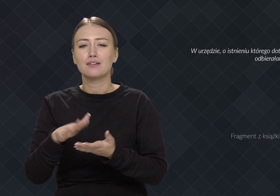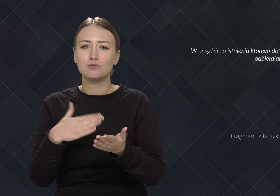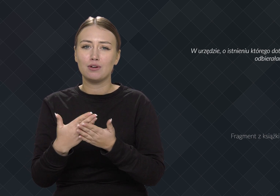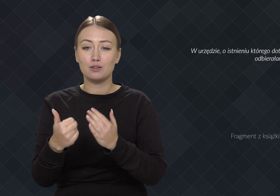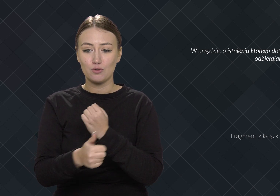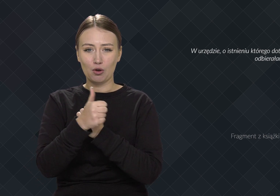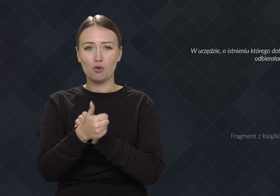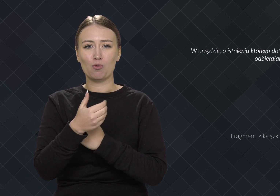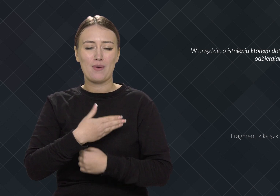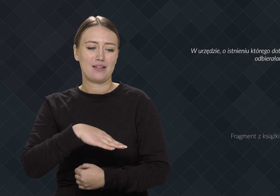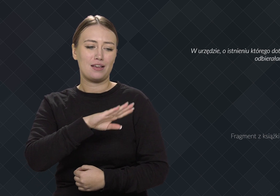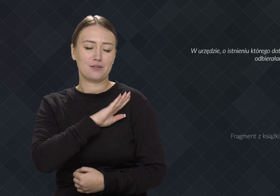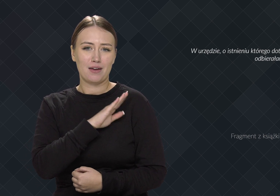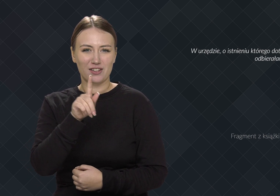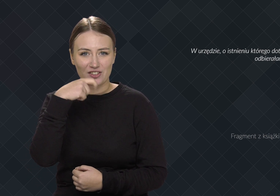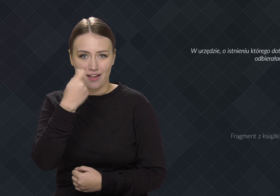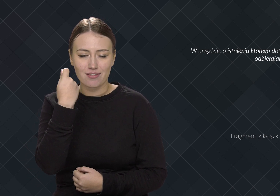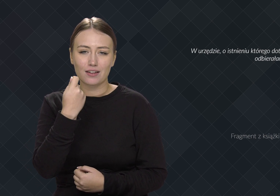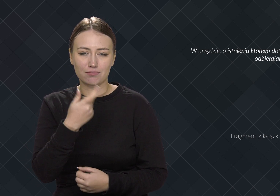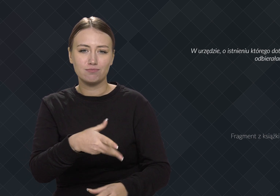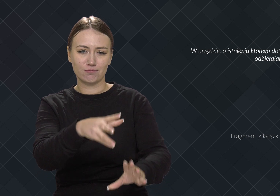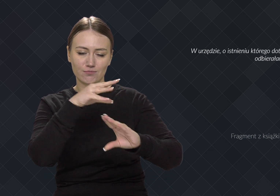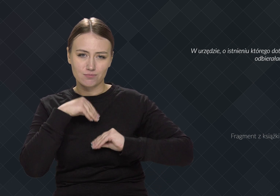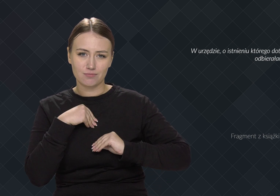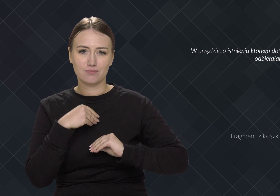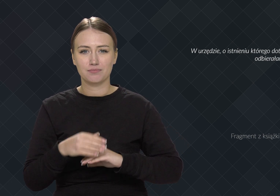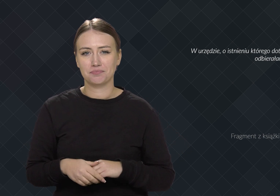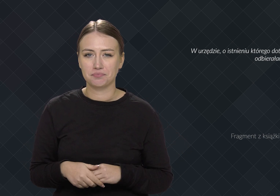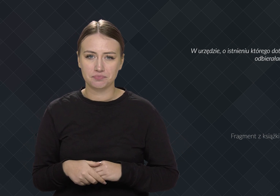I received my grandfather's death certificate.